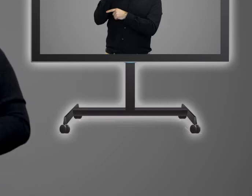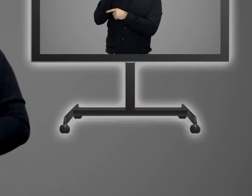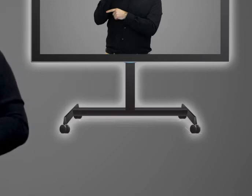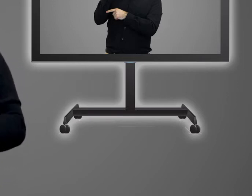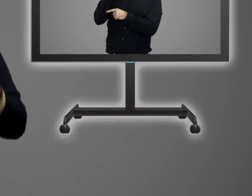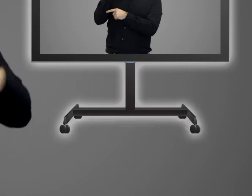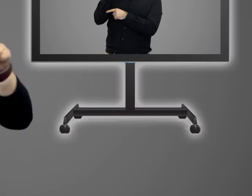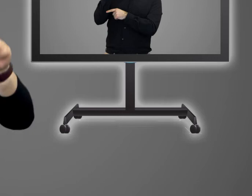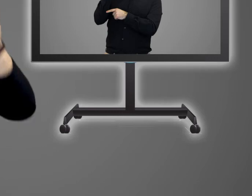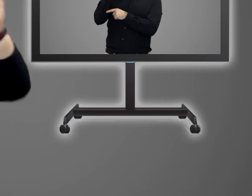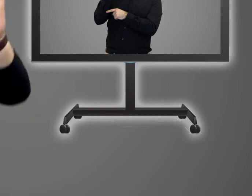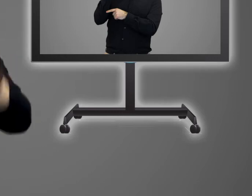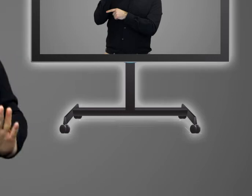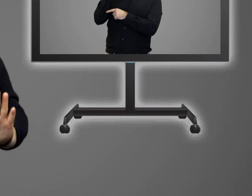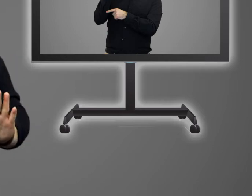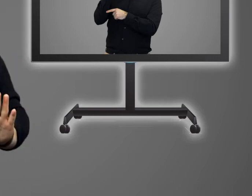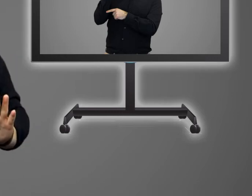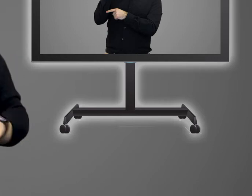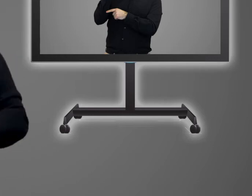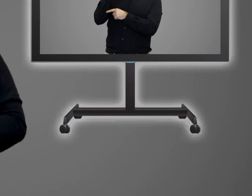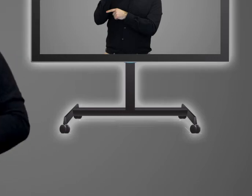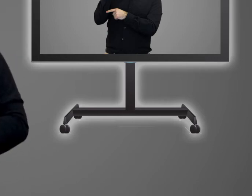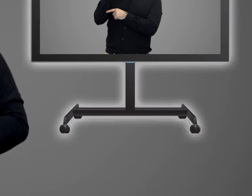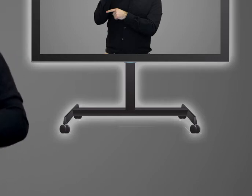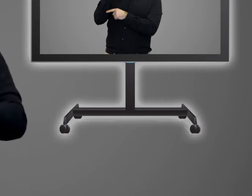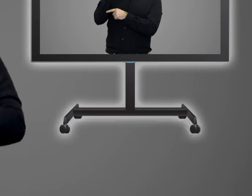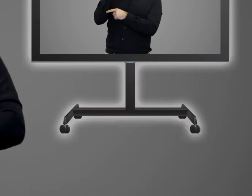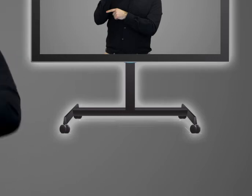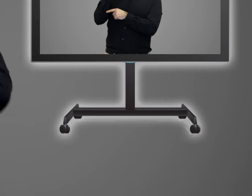part of the live stream. It worked great.